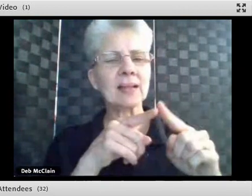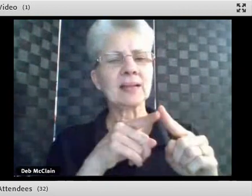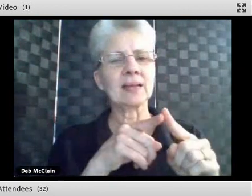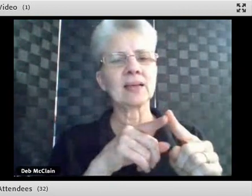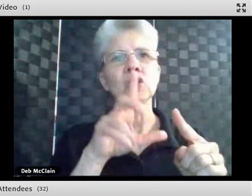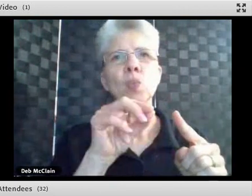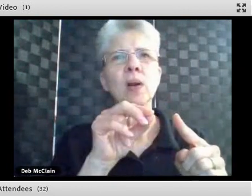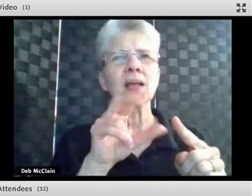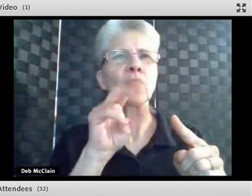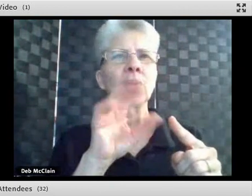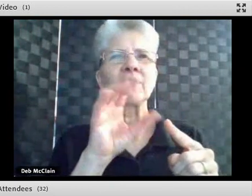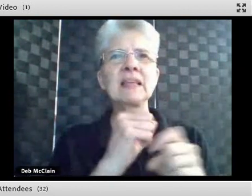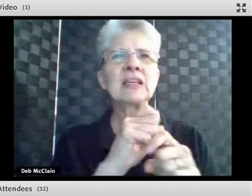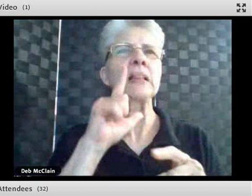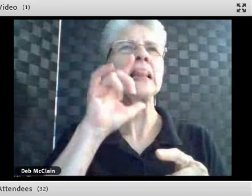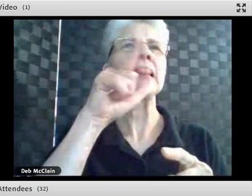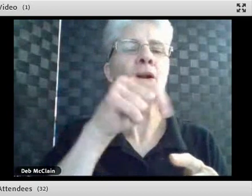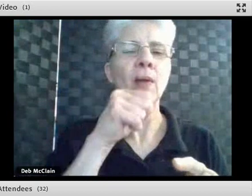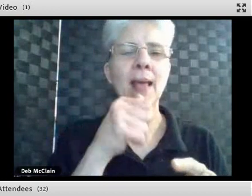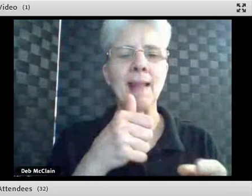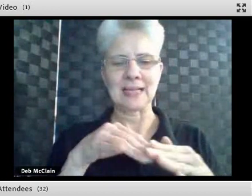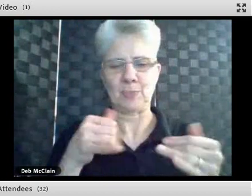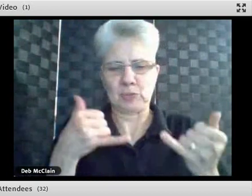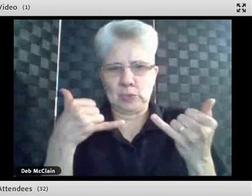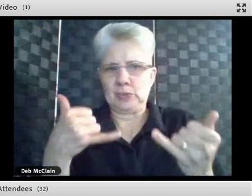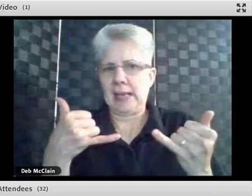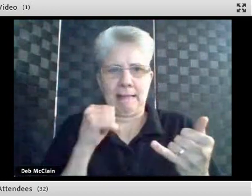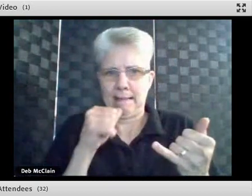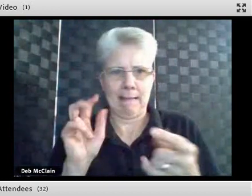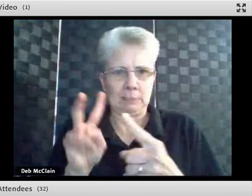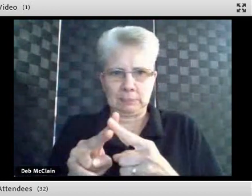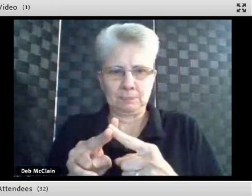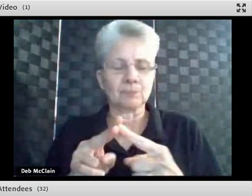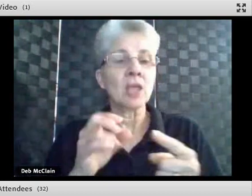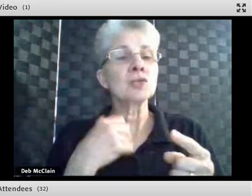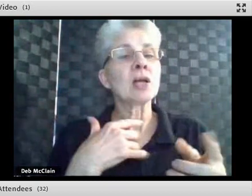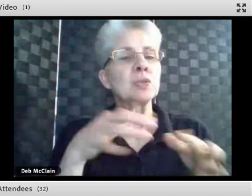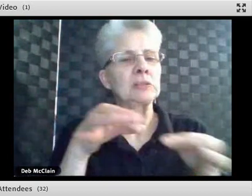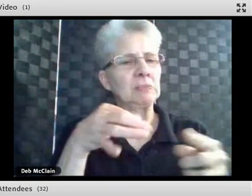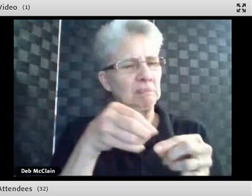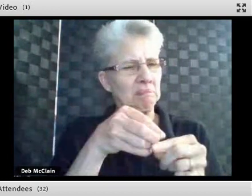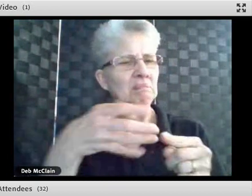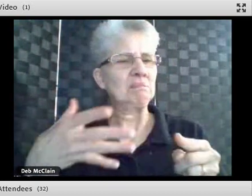30 50 years down the road and not accessibility today. So I just wanted to clarify